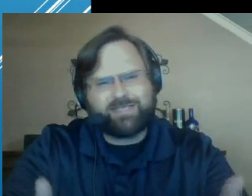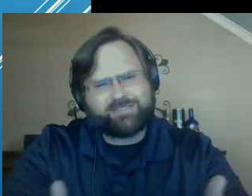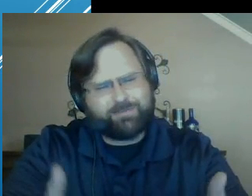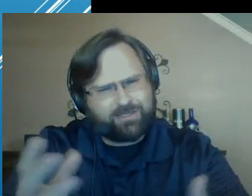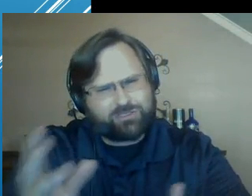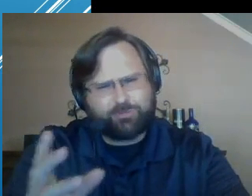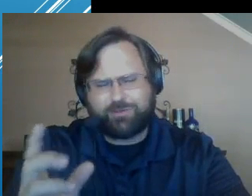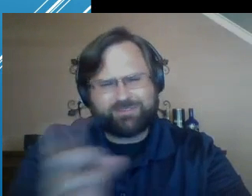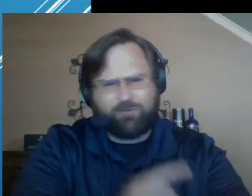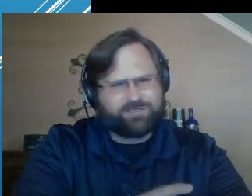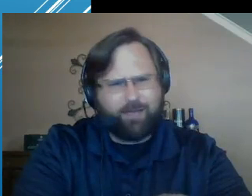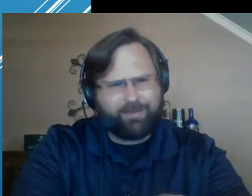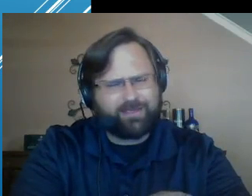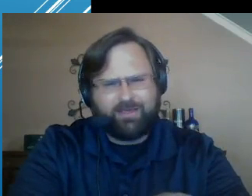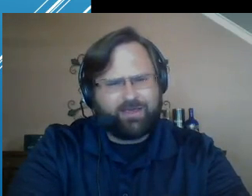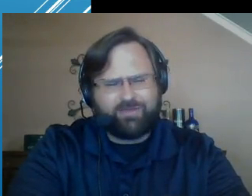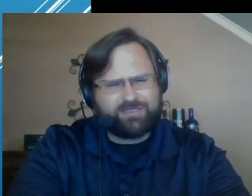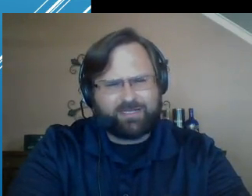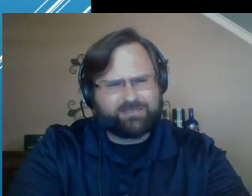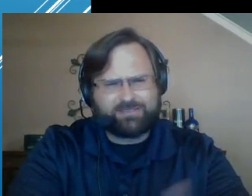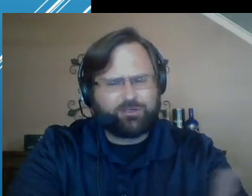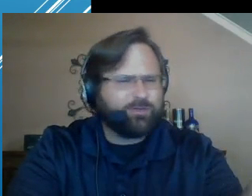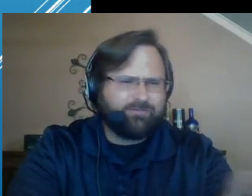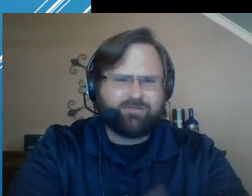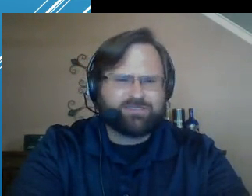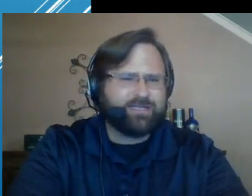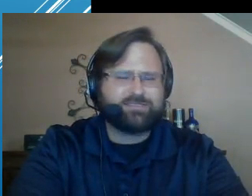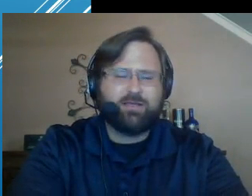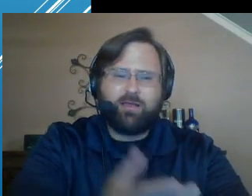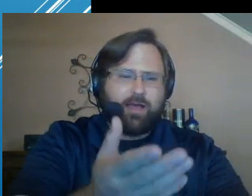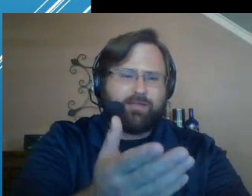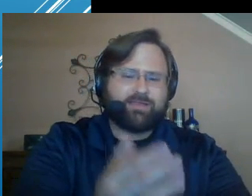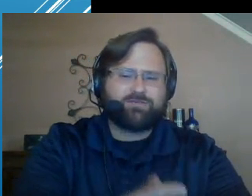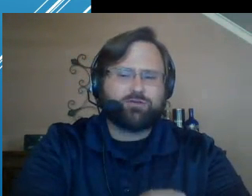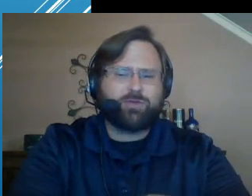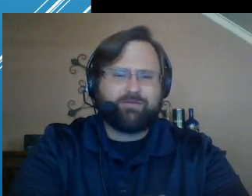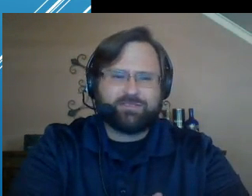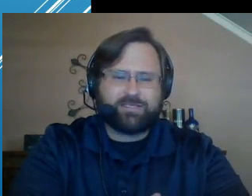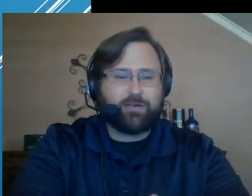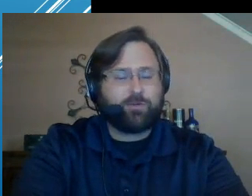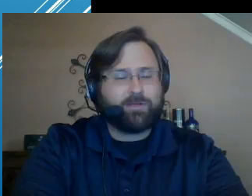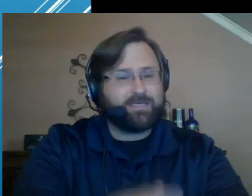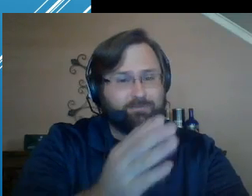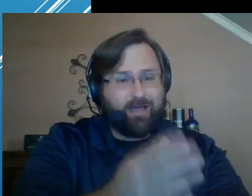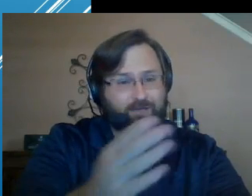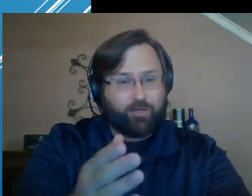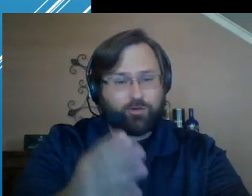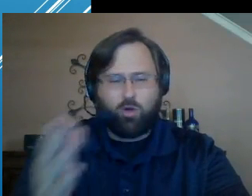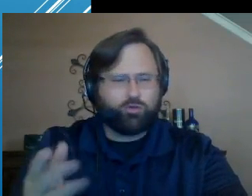to make the descriptor itself a topic in these sentences so you would never have a sentence like this first one i have listed here where it says my father old